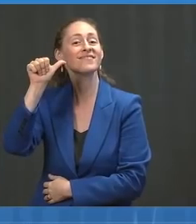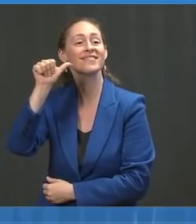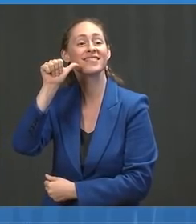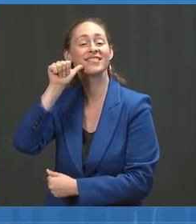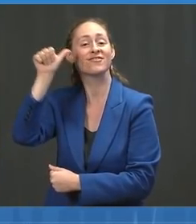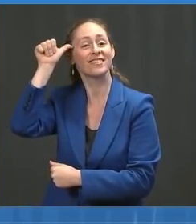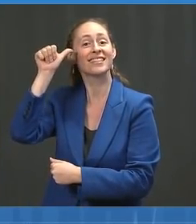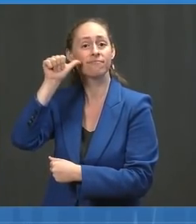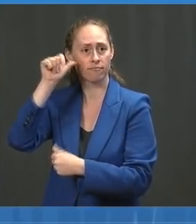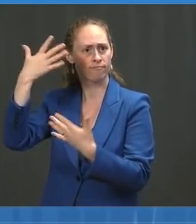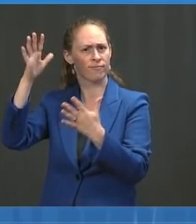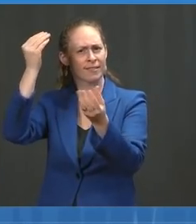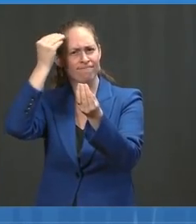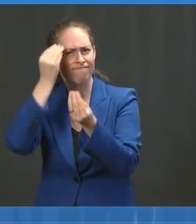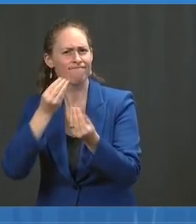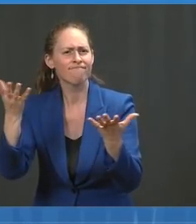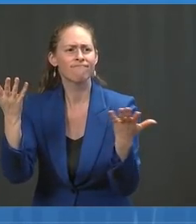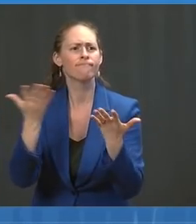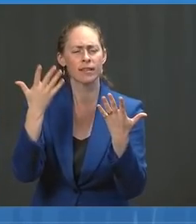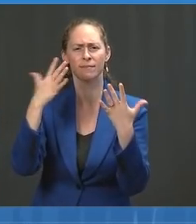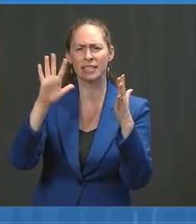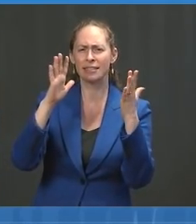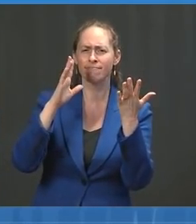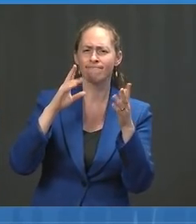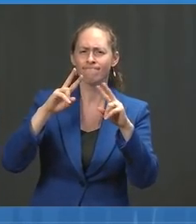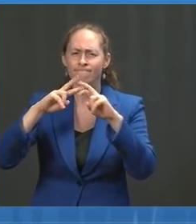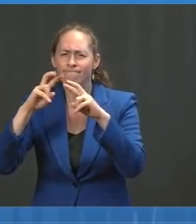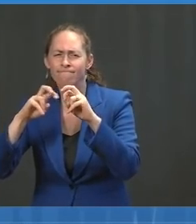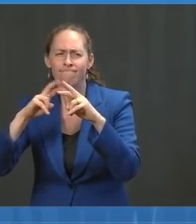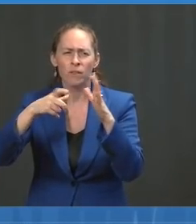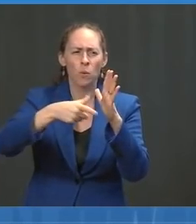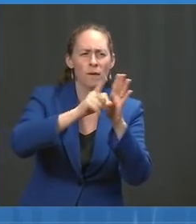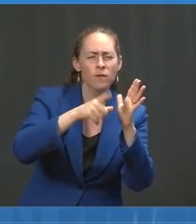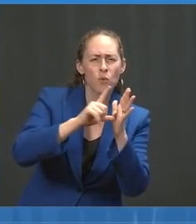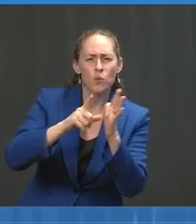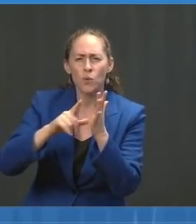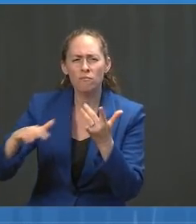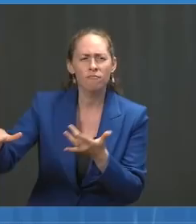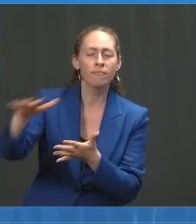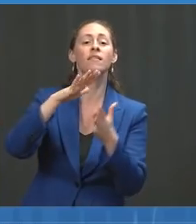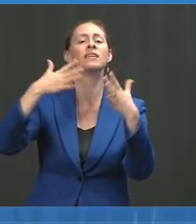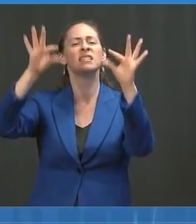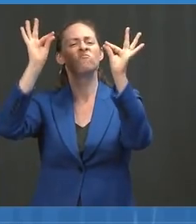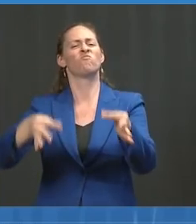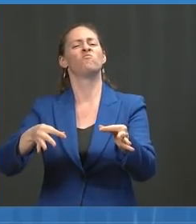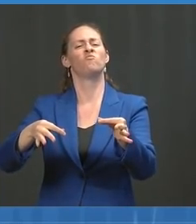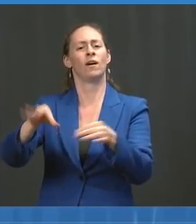the FDA gave full and final approval to the Pfizer vaccine, reaffirming its findings